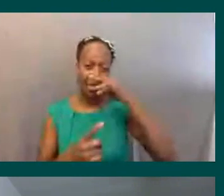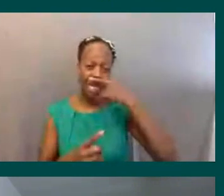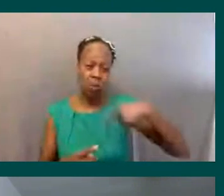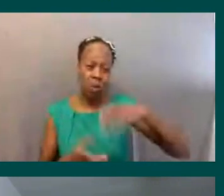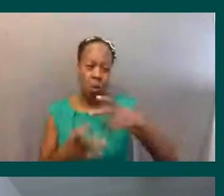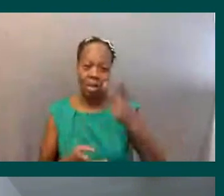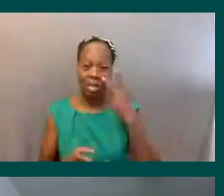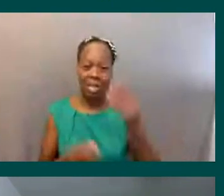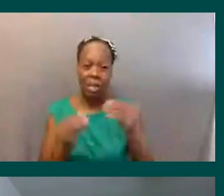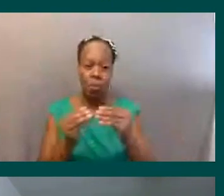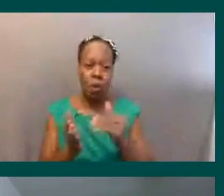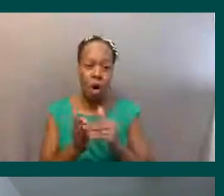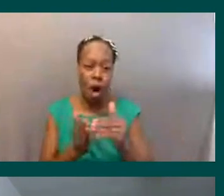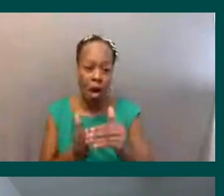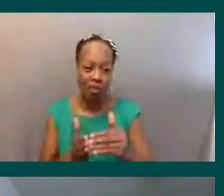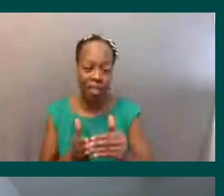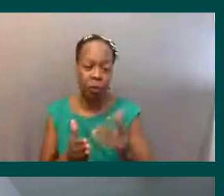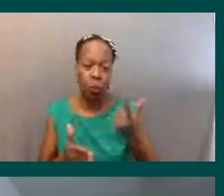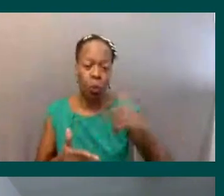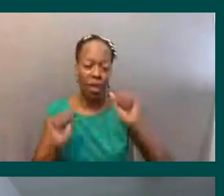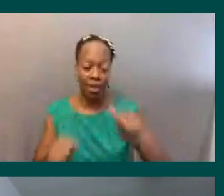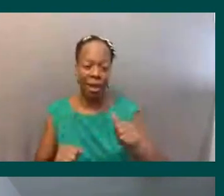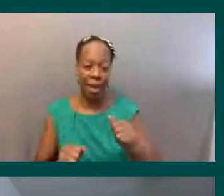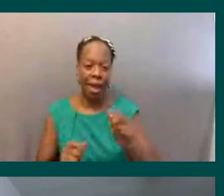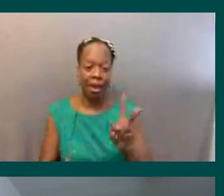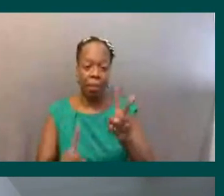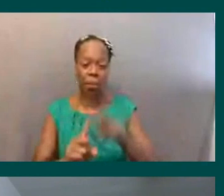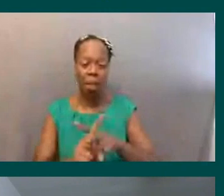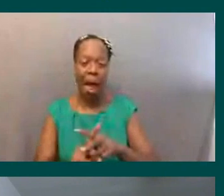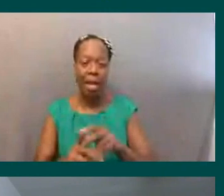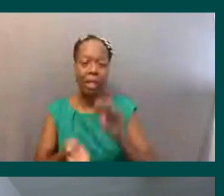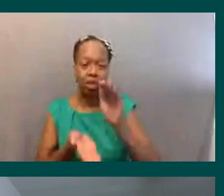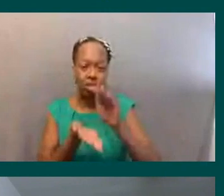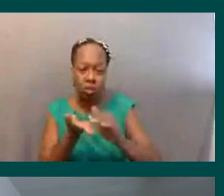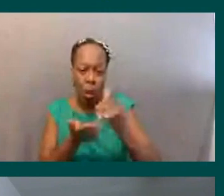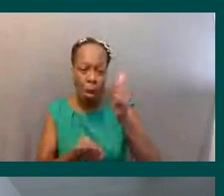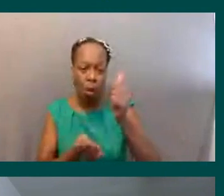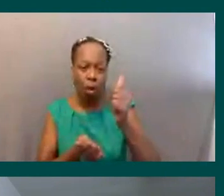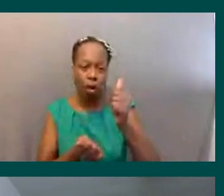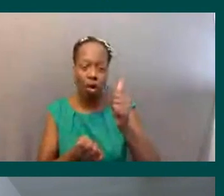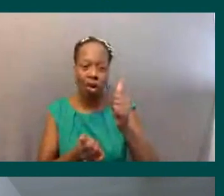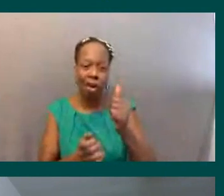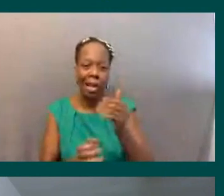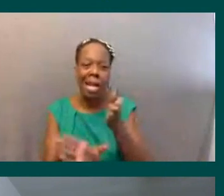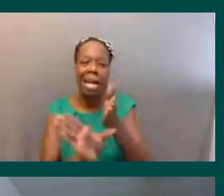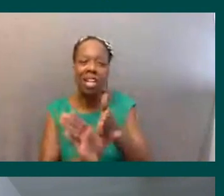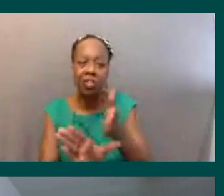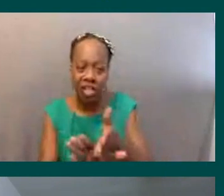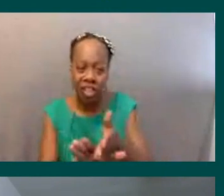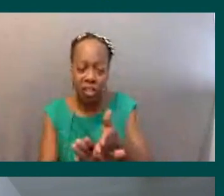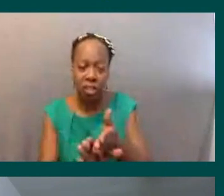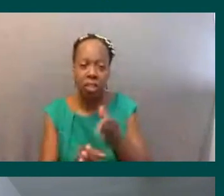at an earlier time to prevent the bigger badder problems, if you will, from arising,